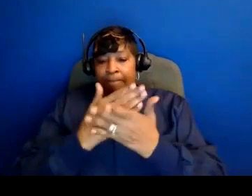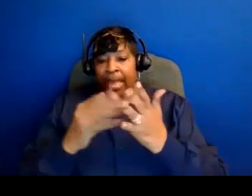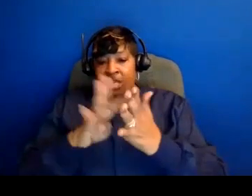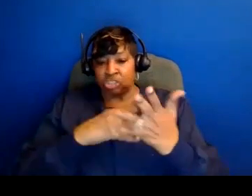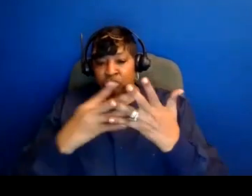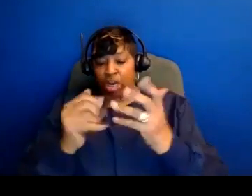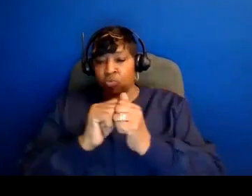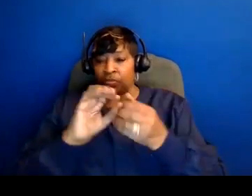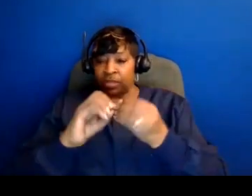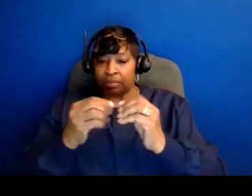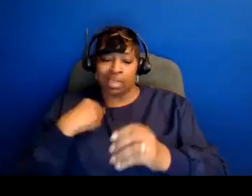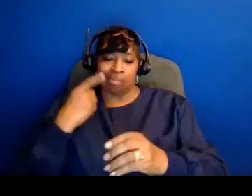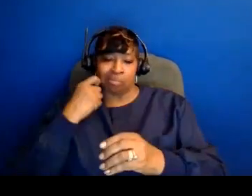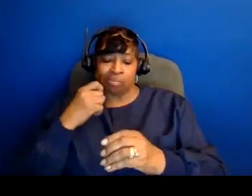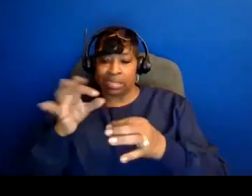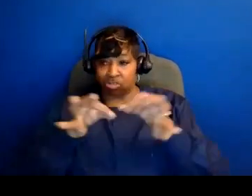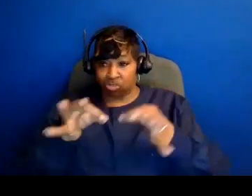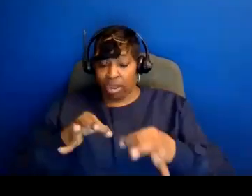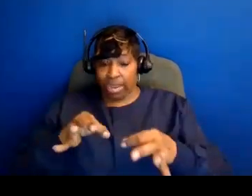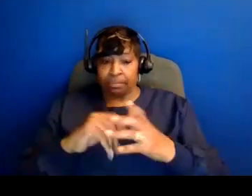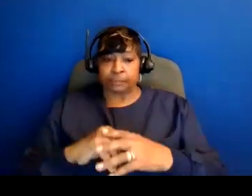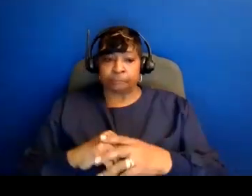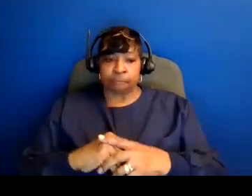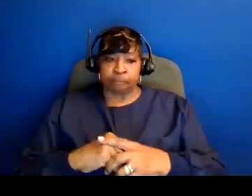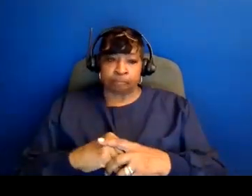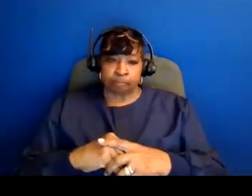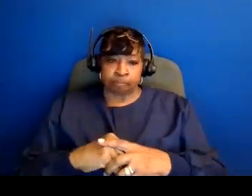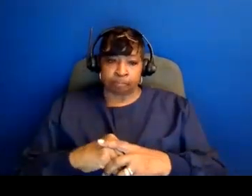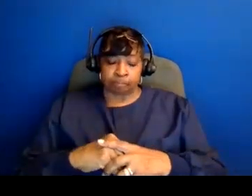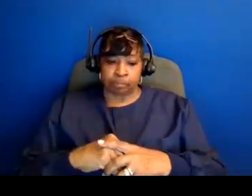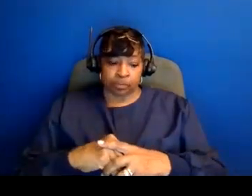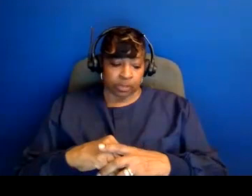lauravanpuymbrouck: Carly and I and Dr. Feldner would argue that they likely do not.